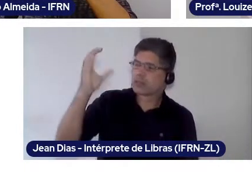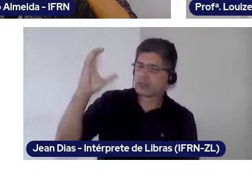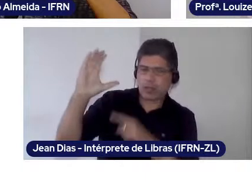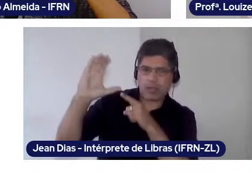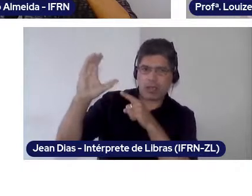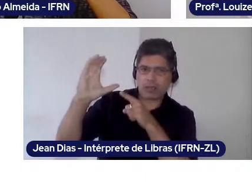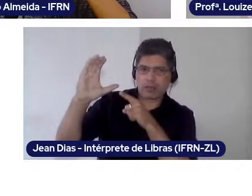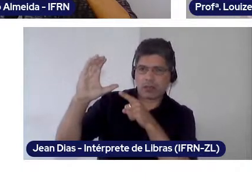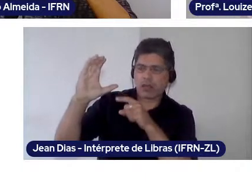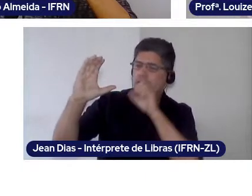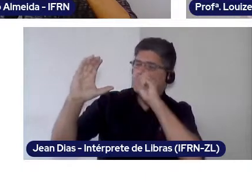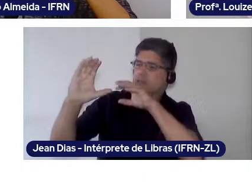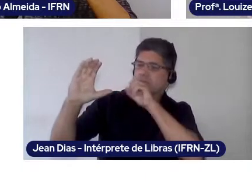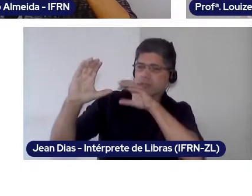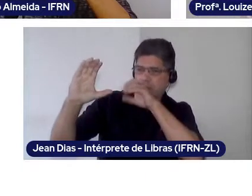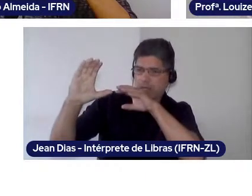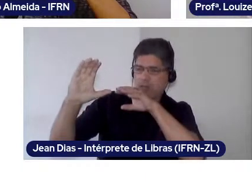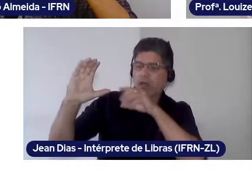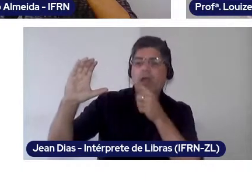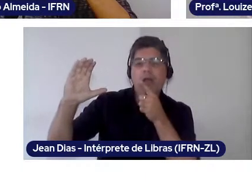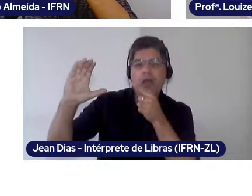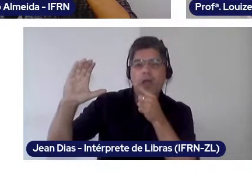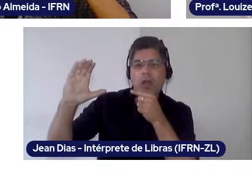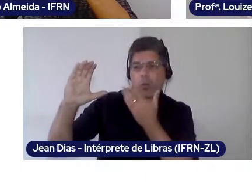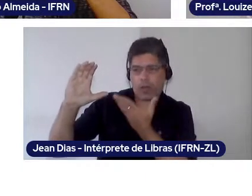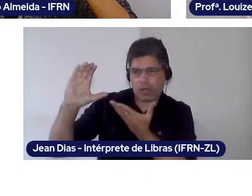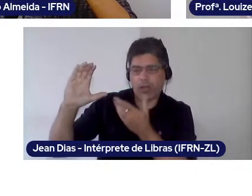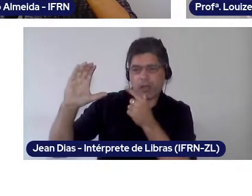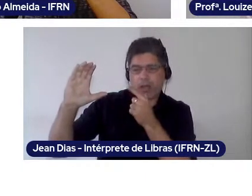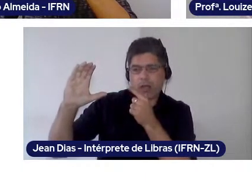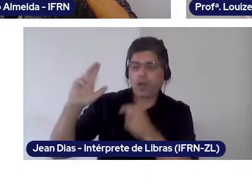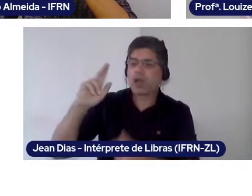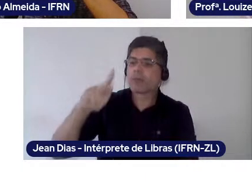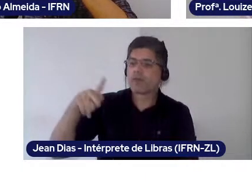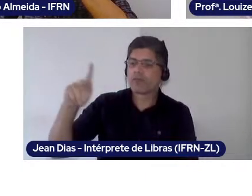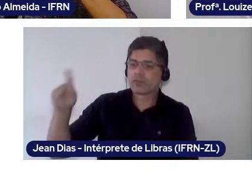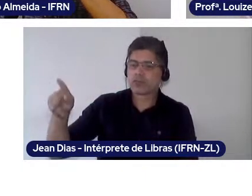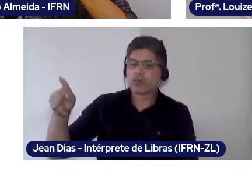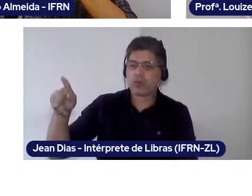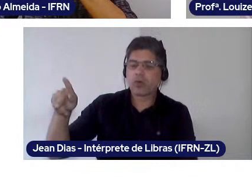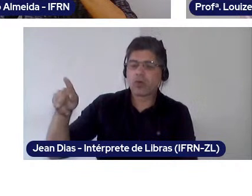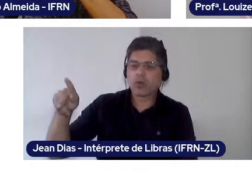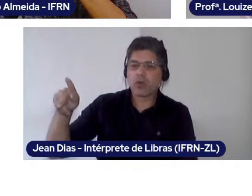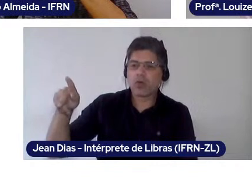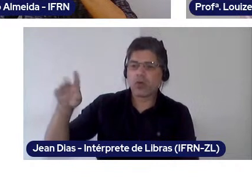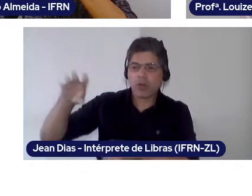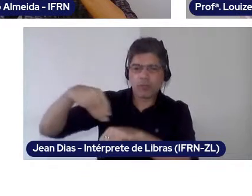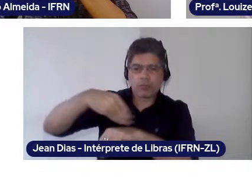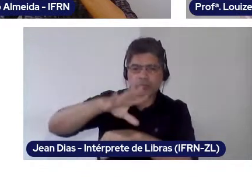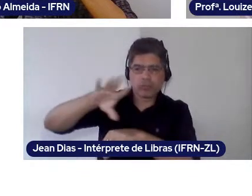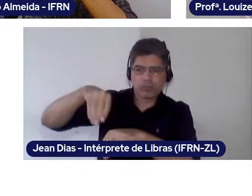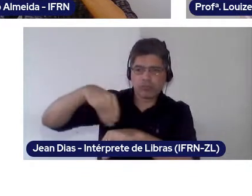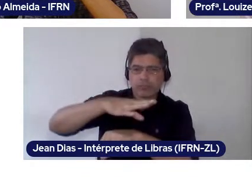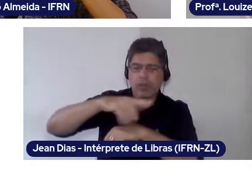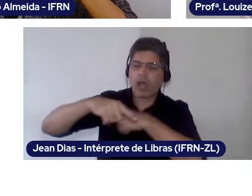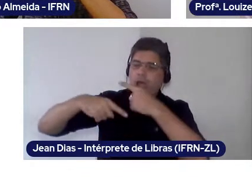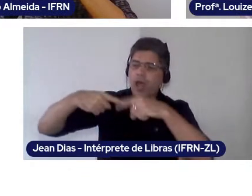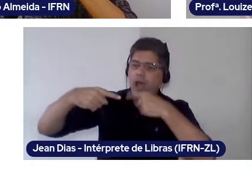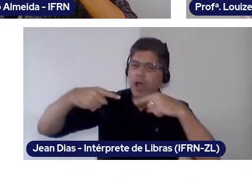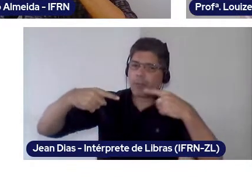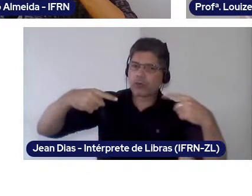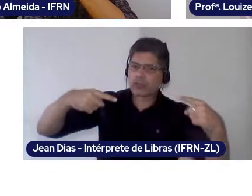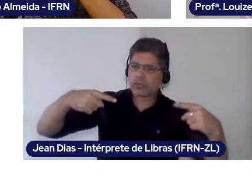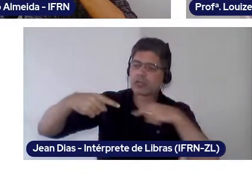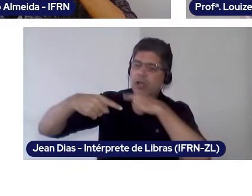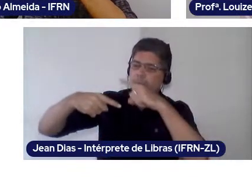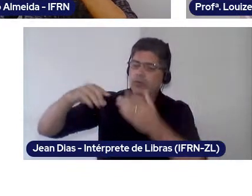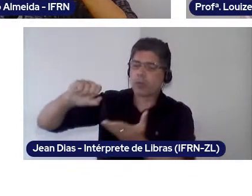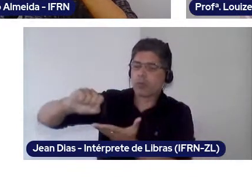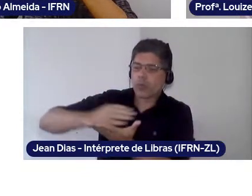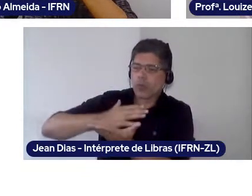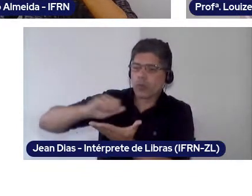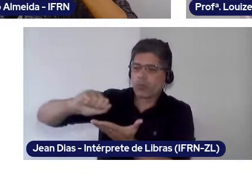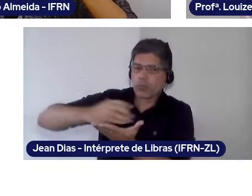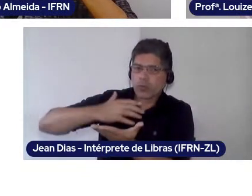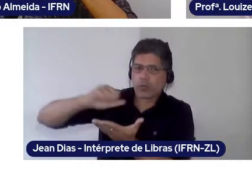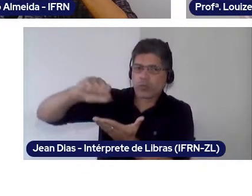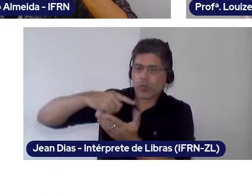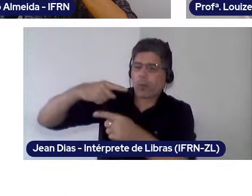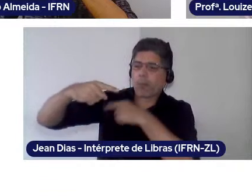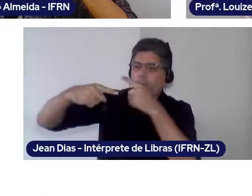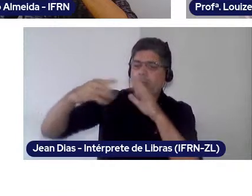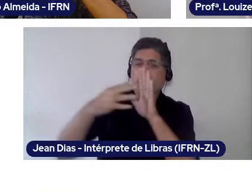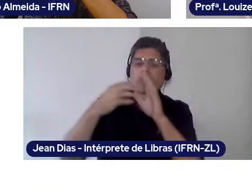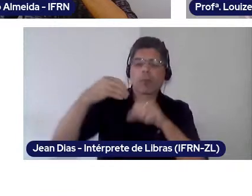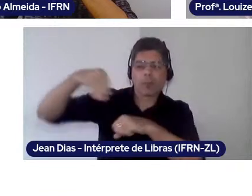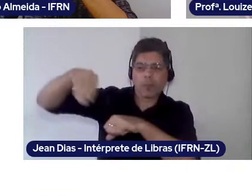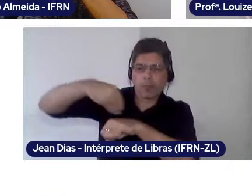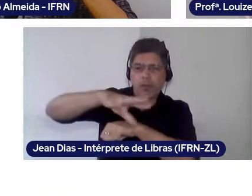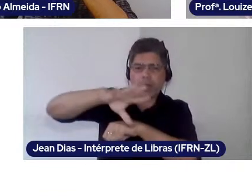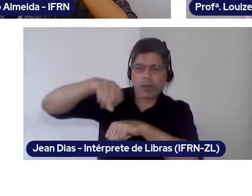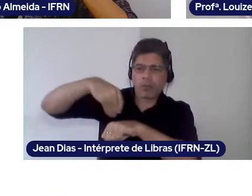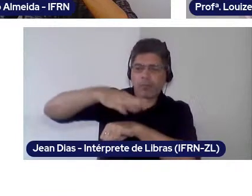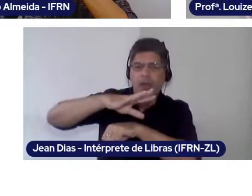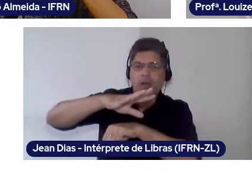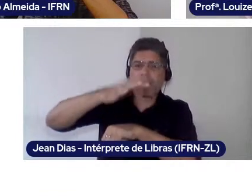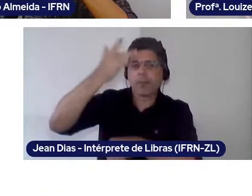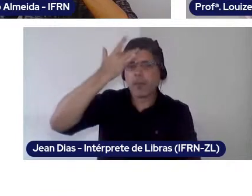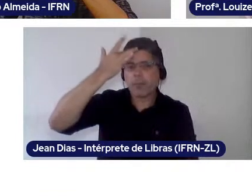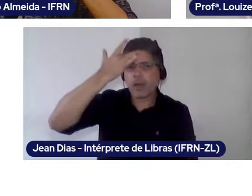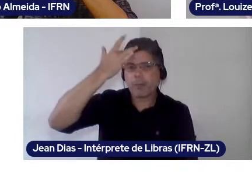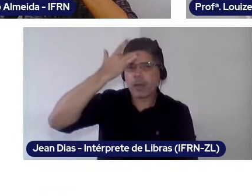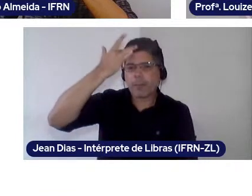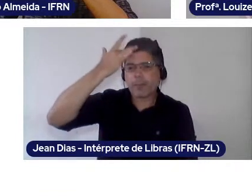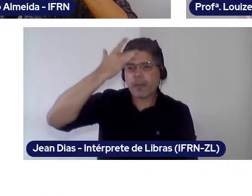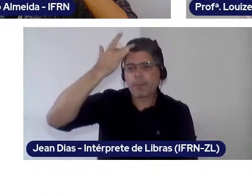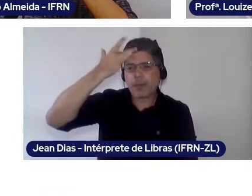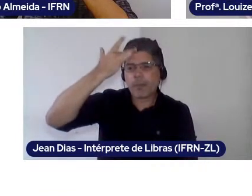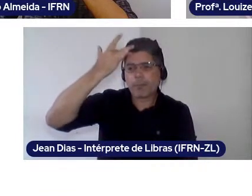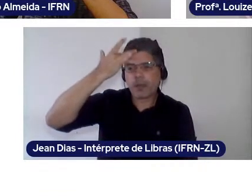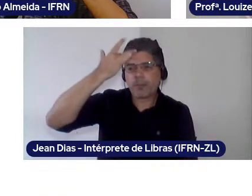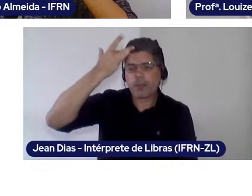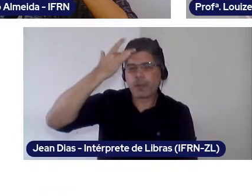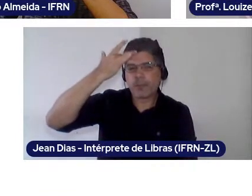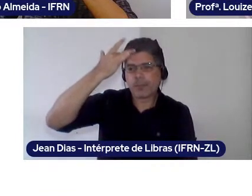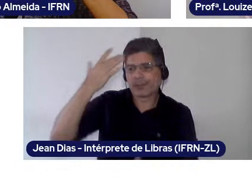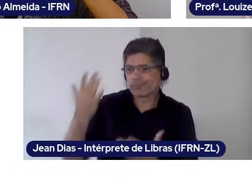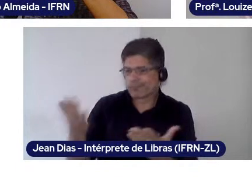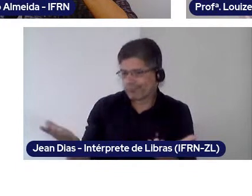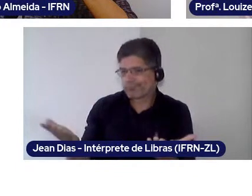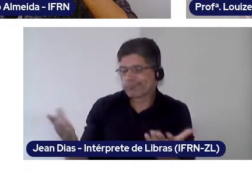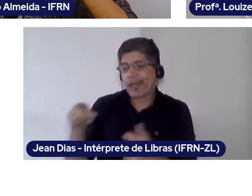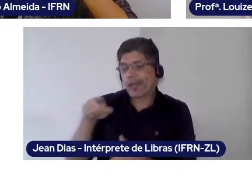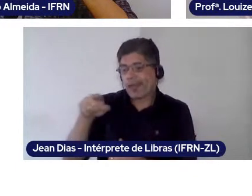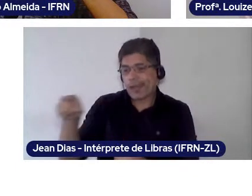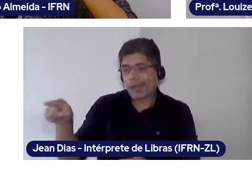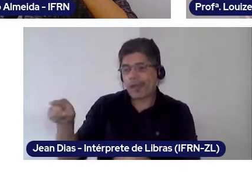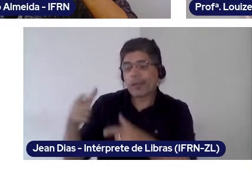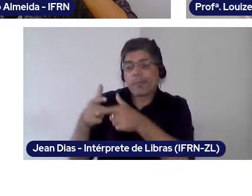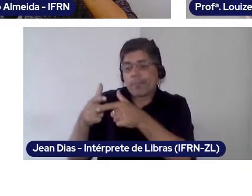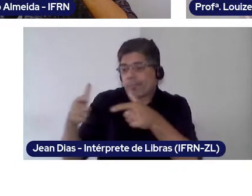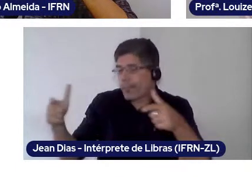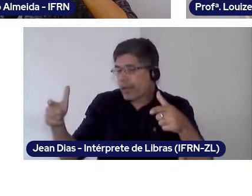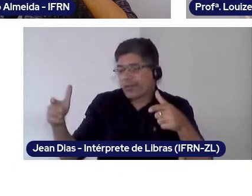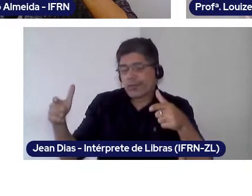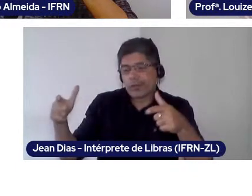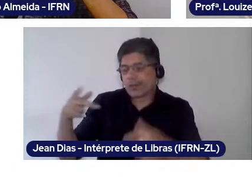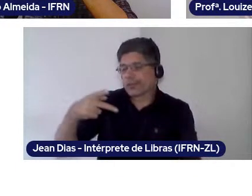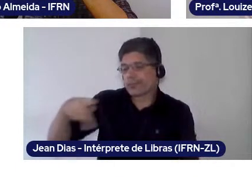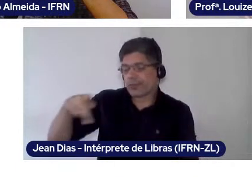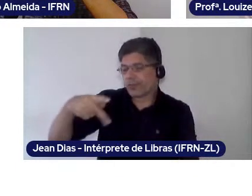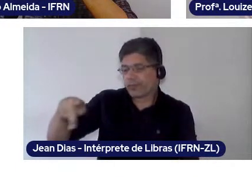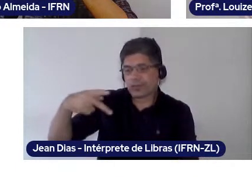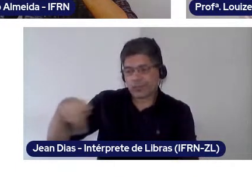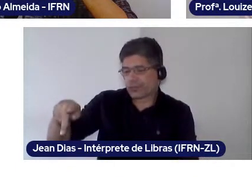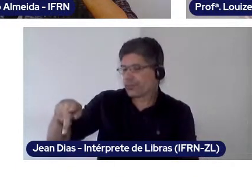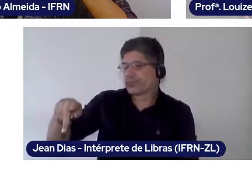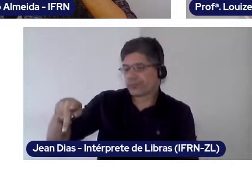So the teacher will be using coursebook's contents as something for the student to memorize. Right? That is what a good number of our teachers do, they prepare the students to answer tests.